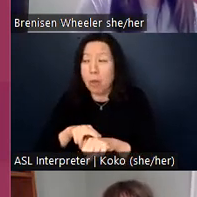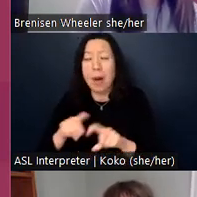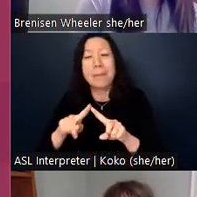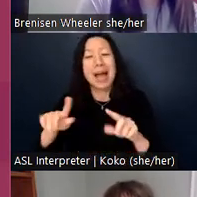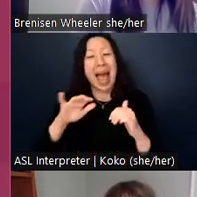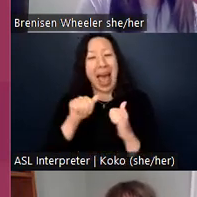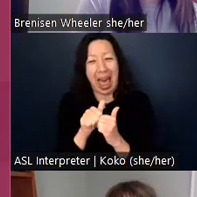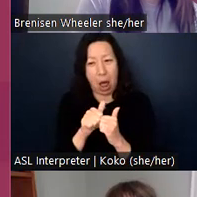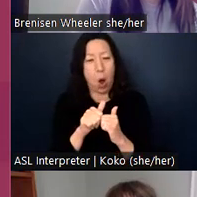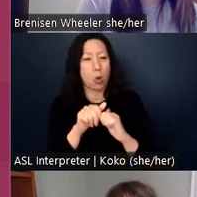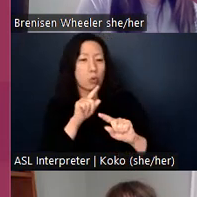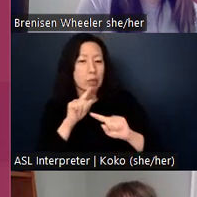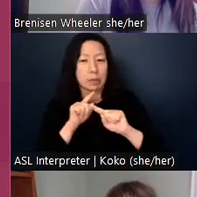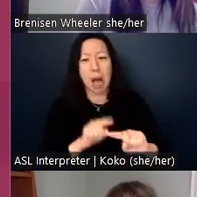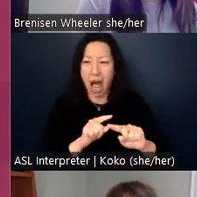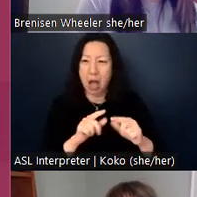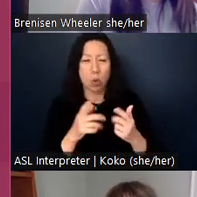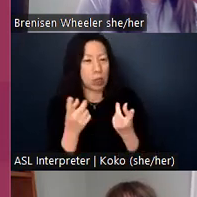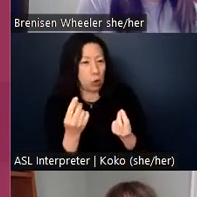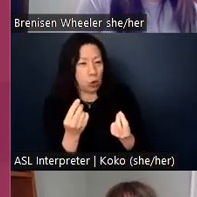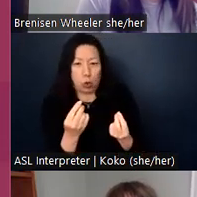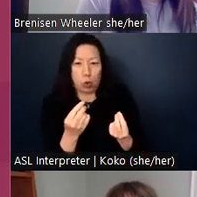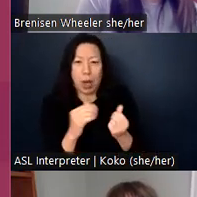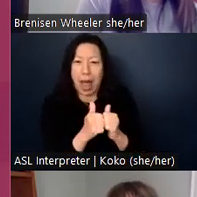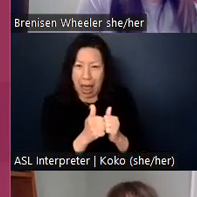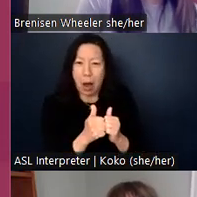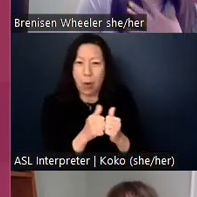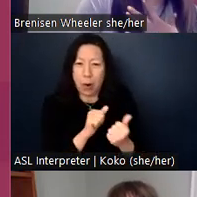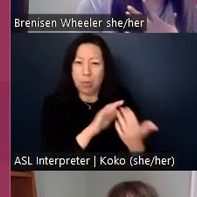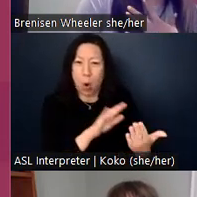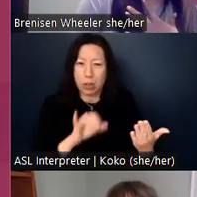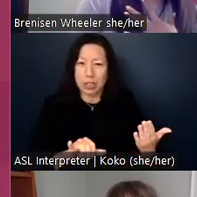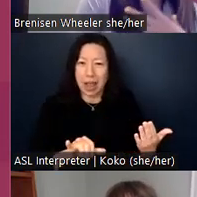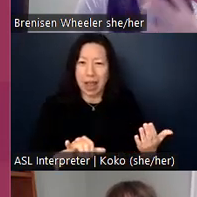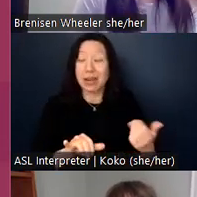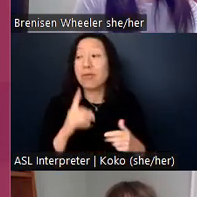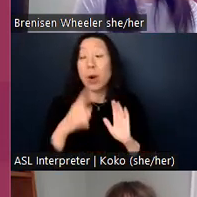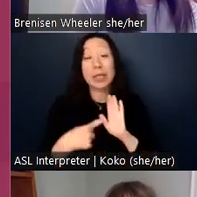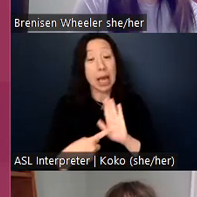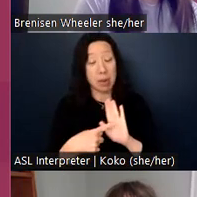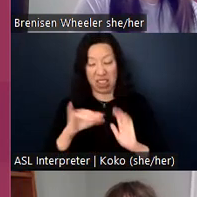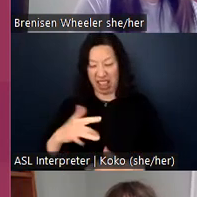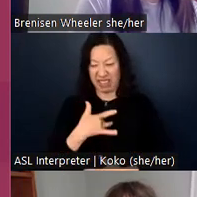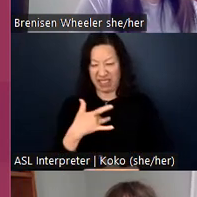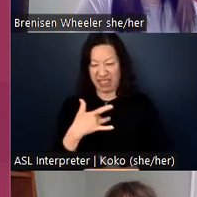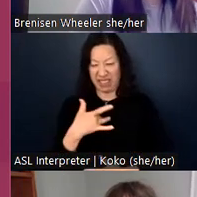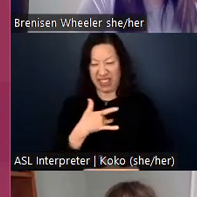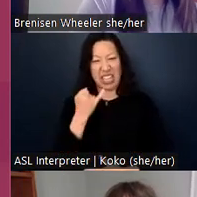jealousy Do you use that feeling to try to control other people's behaviors.